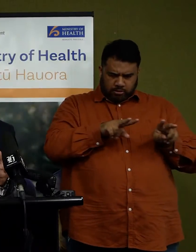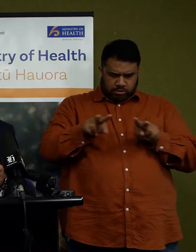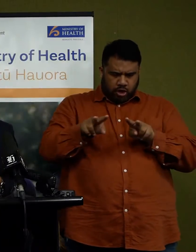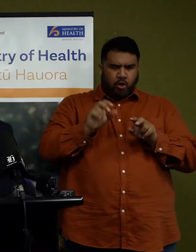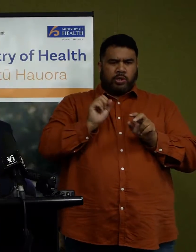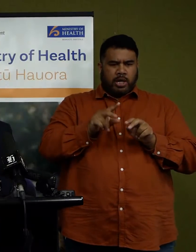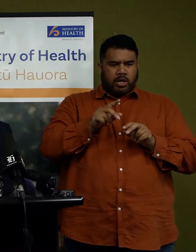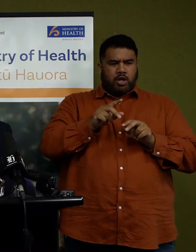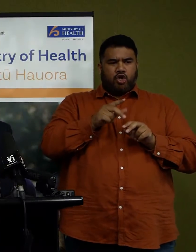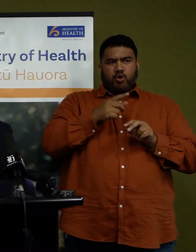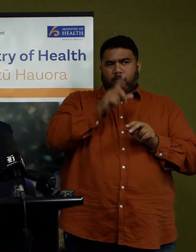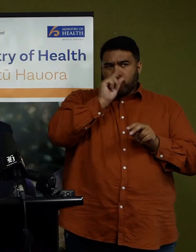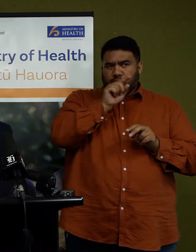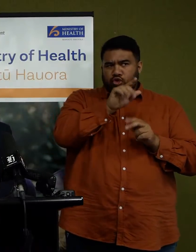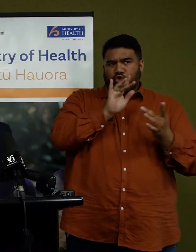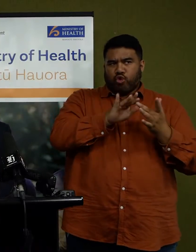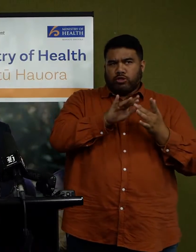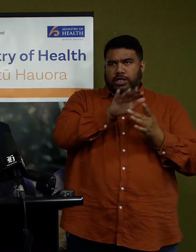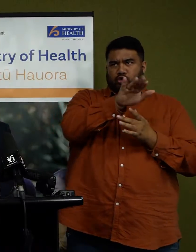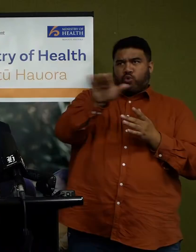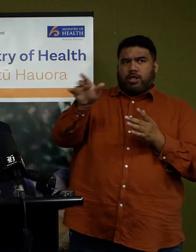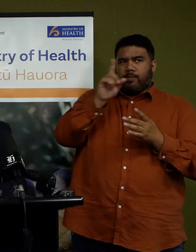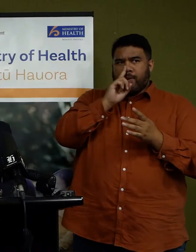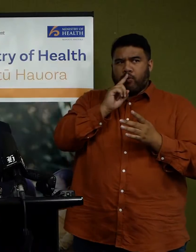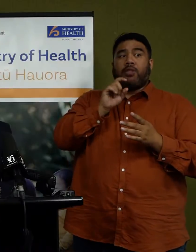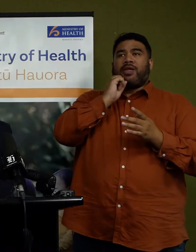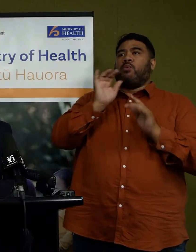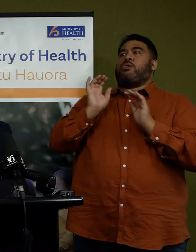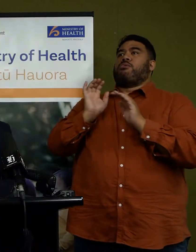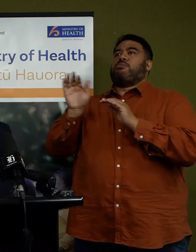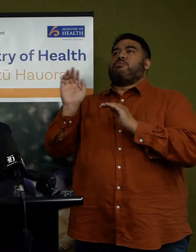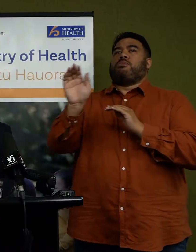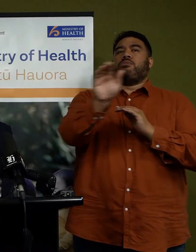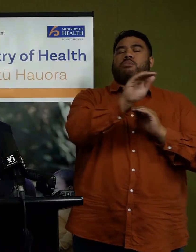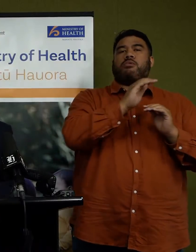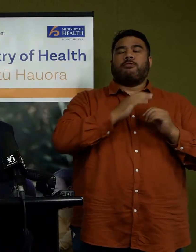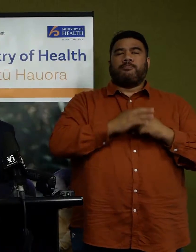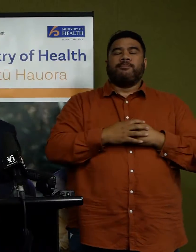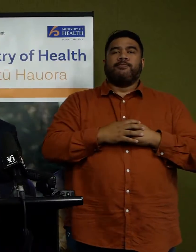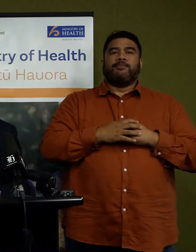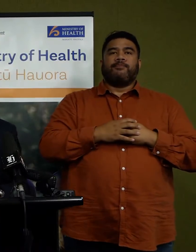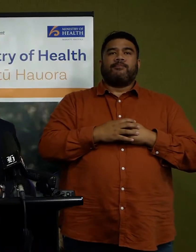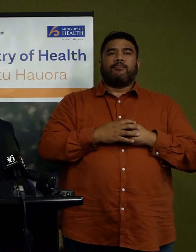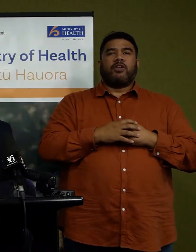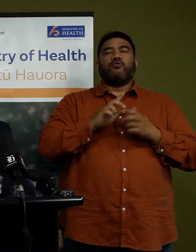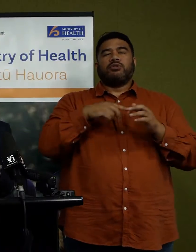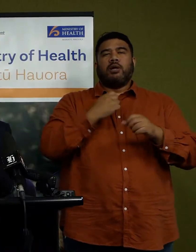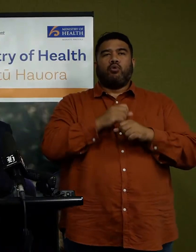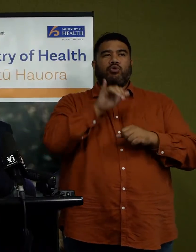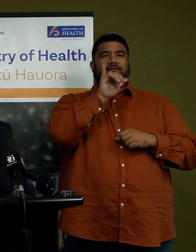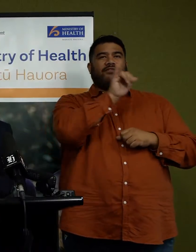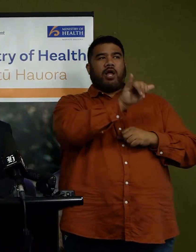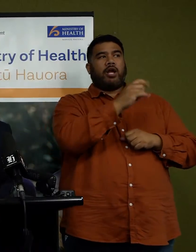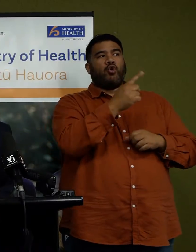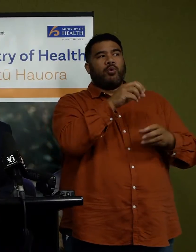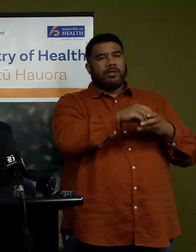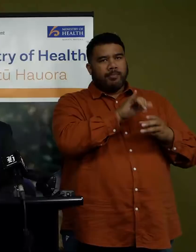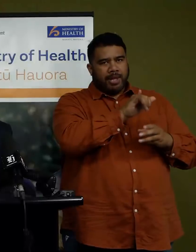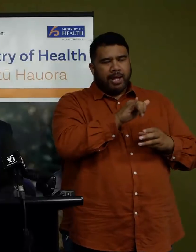that we are actively following up in the first instance-- or the public health unit is-- the flights, of course, as well as the medical centers that were visited.